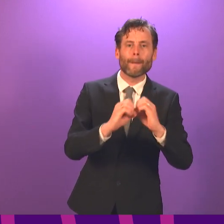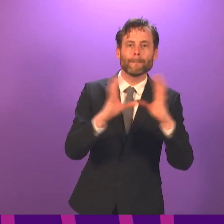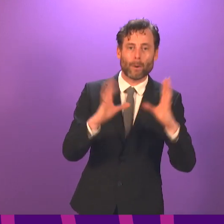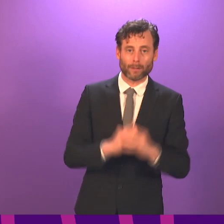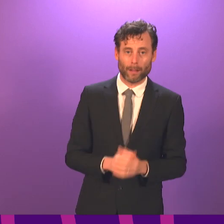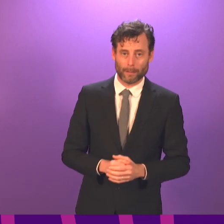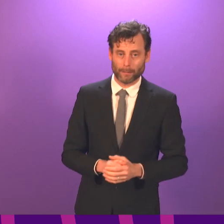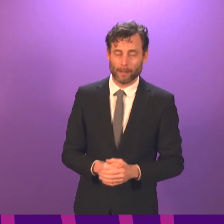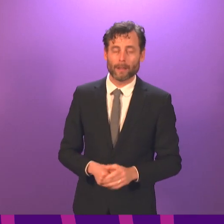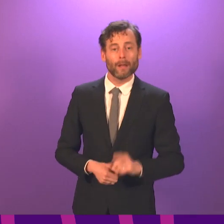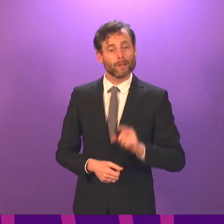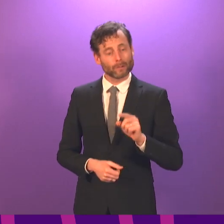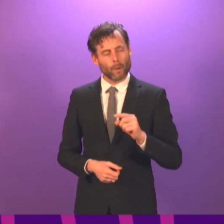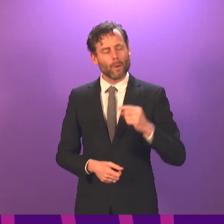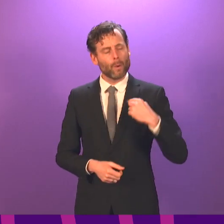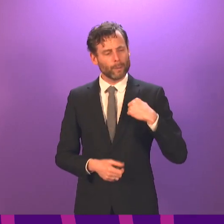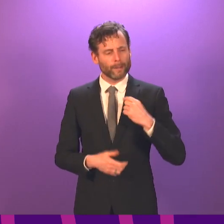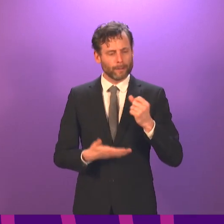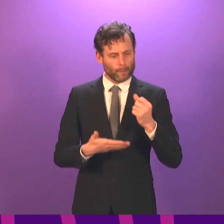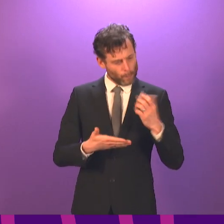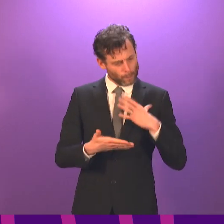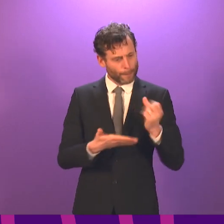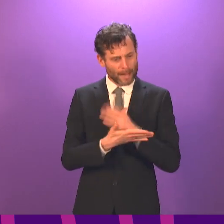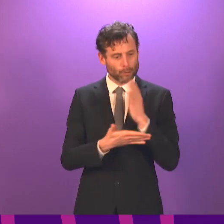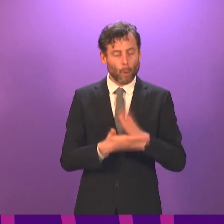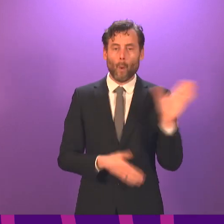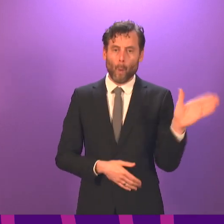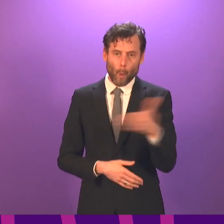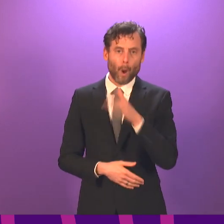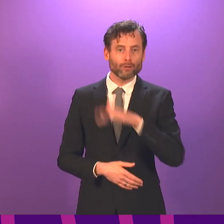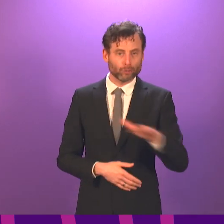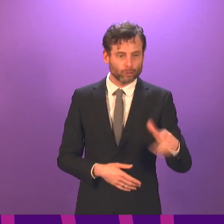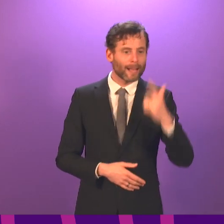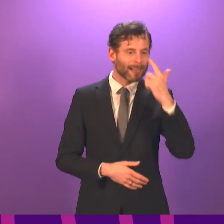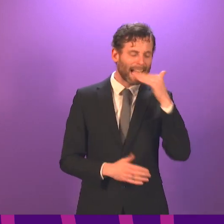will receive some in-school education each week until the Easter break and will then